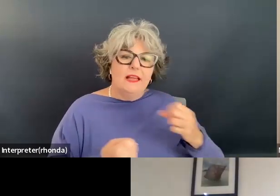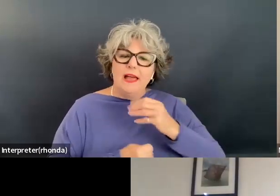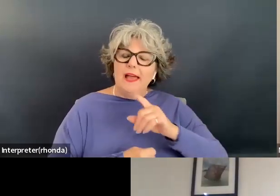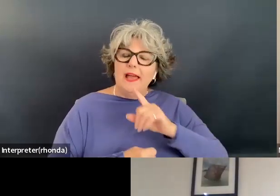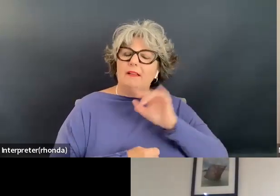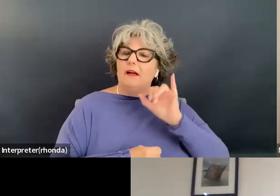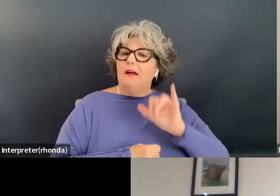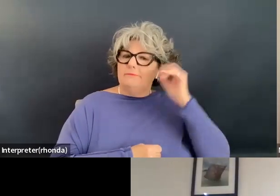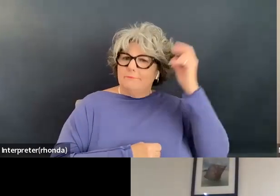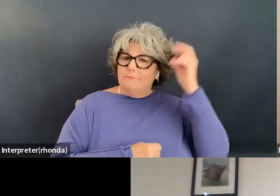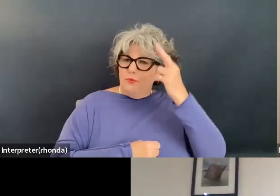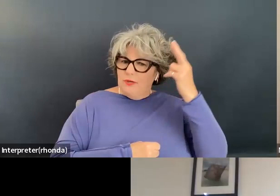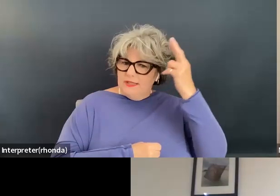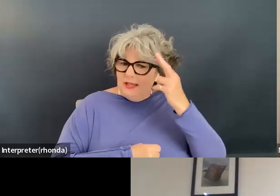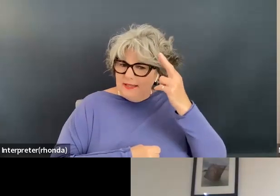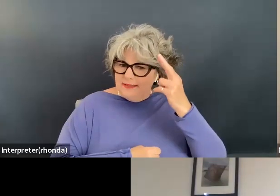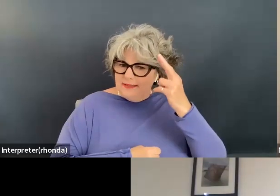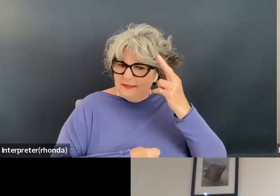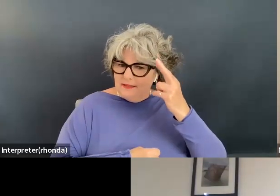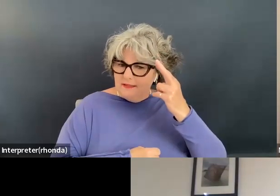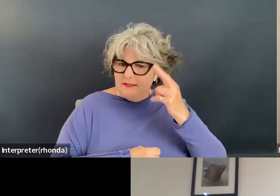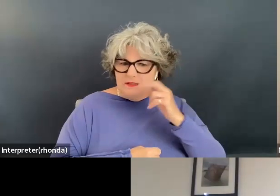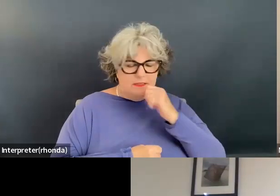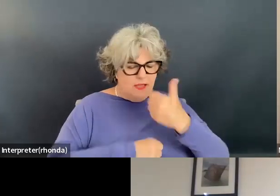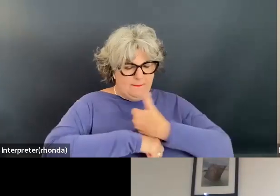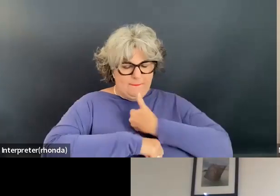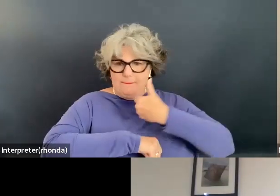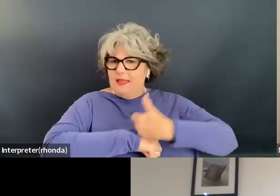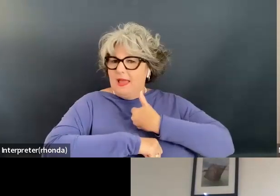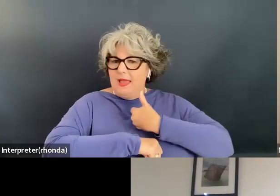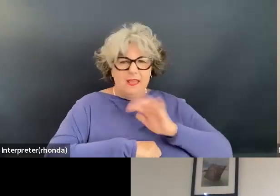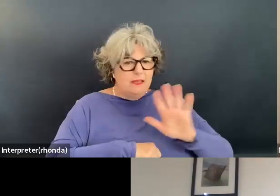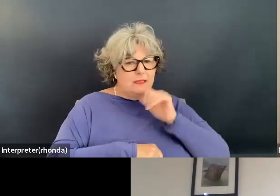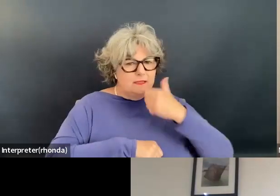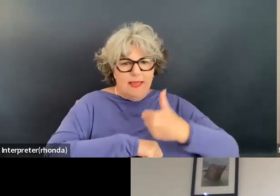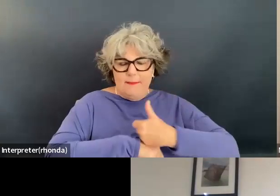that he shouldn't have blamed himself, or he shouldn't blame himself, at least now.